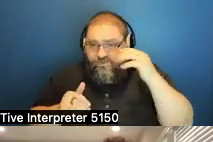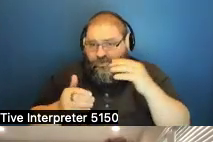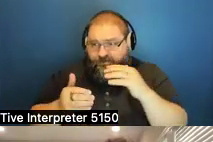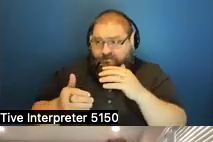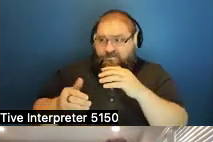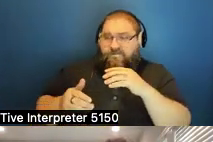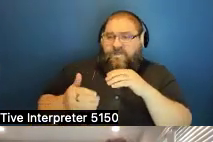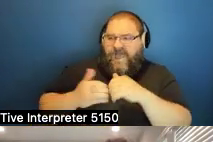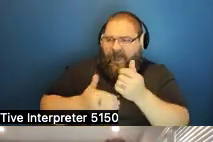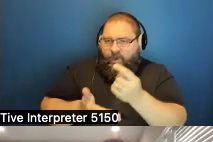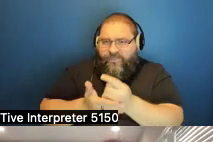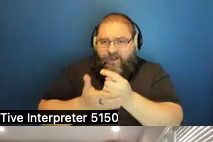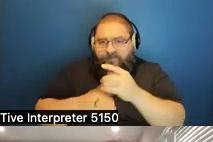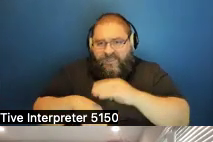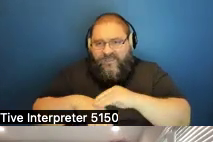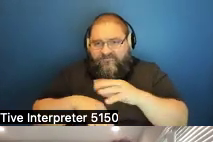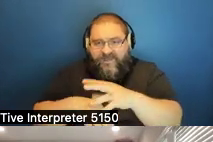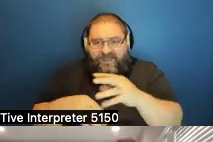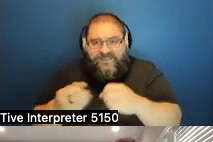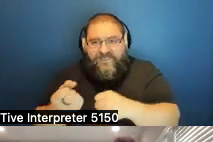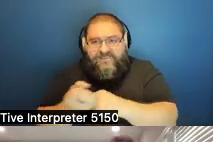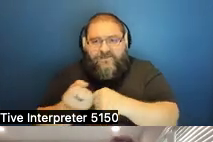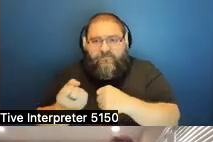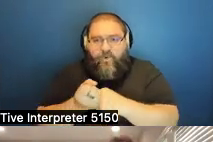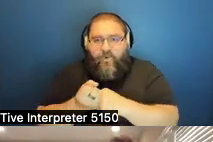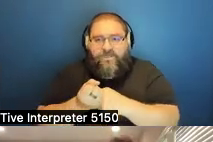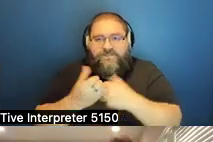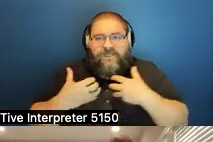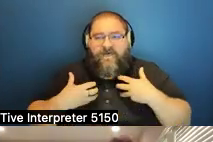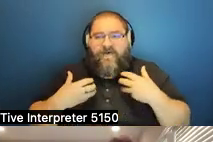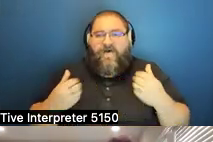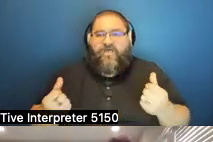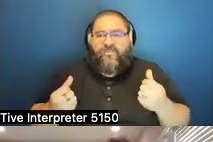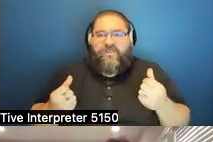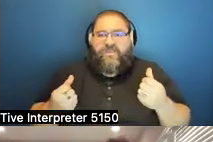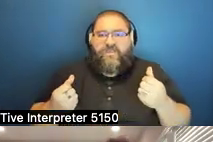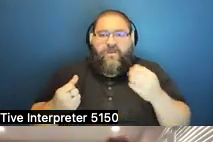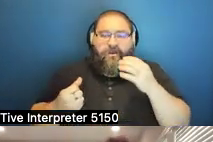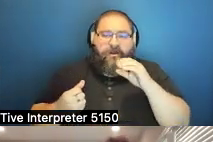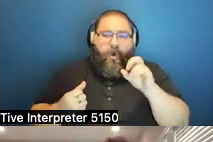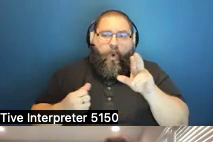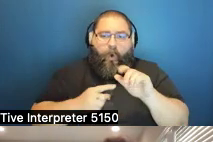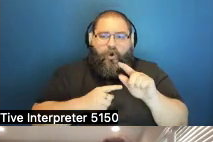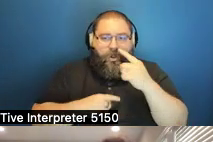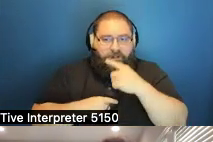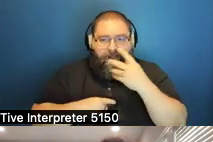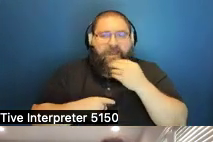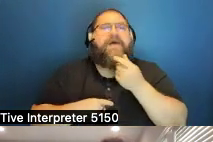19:32:03 helps to put… 19:32:06 healthy, oral, and airway function.